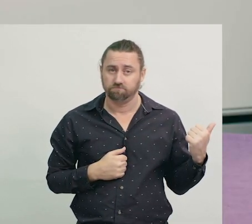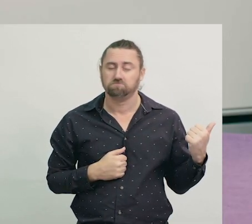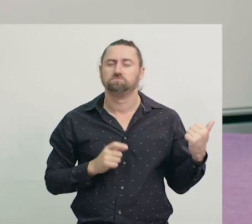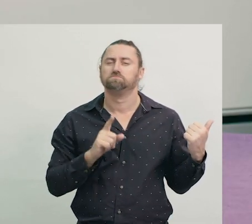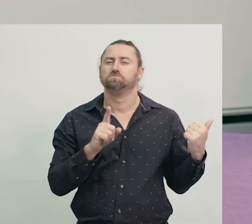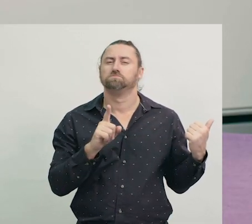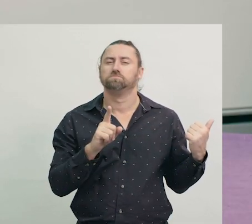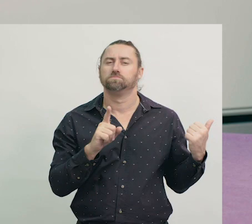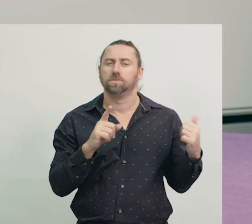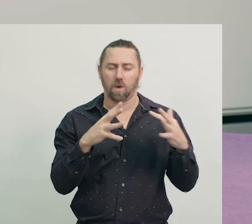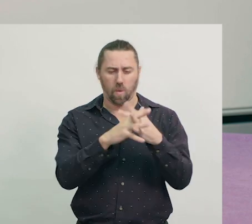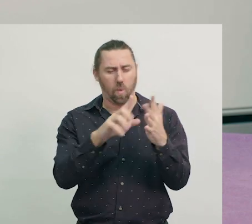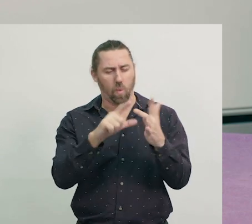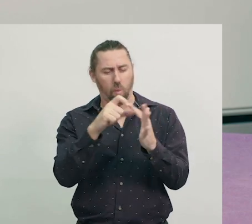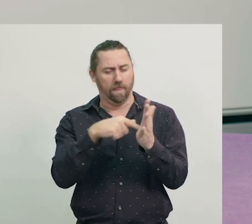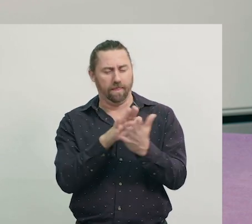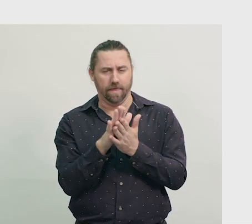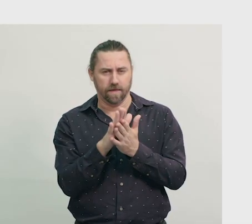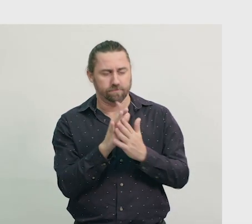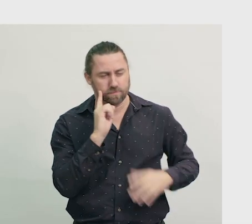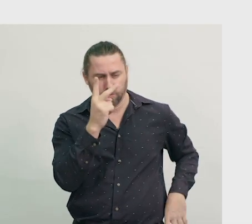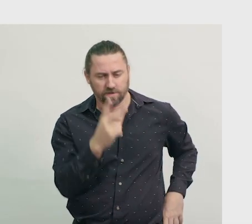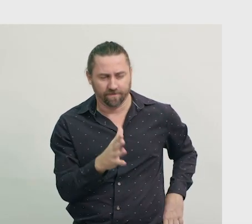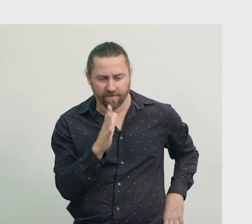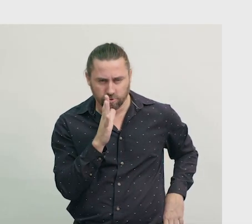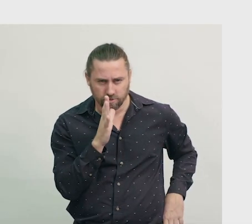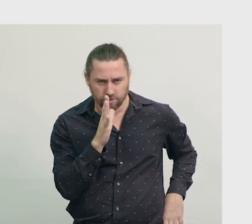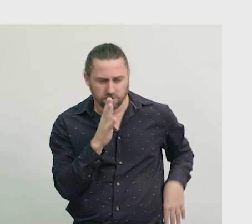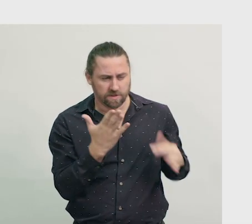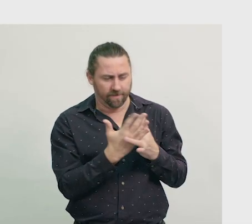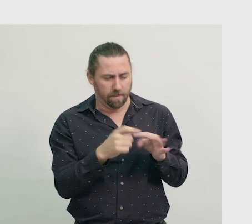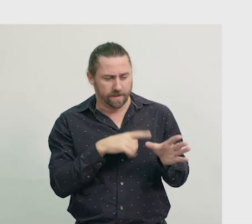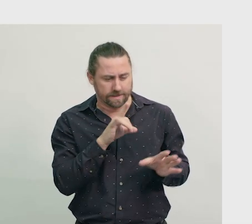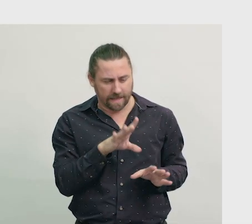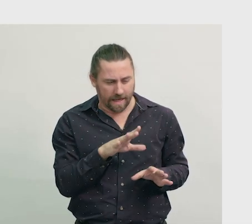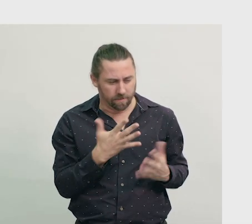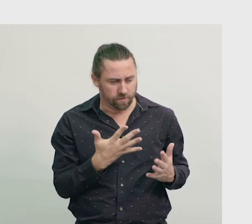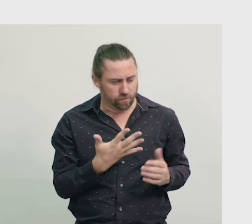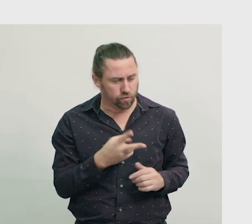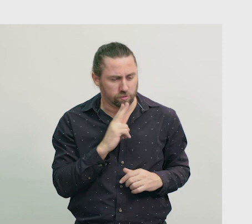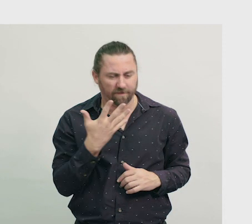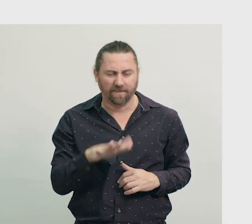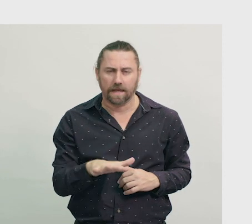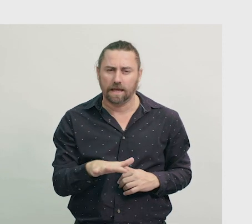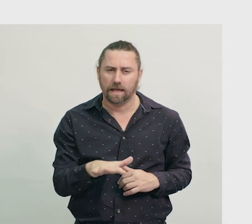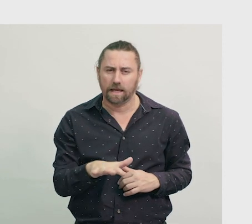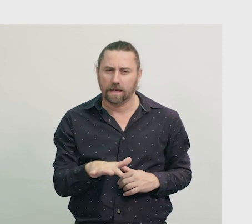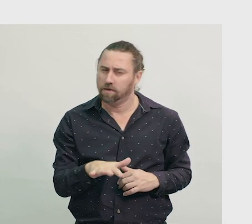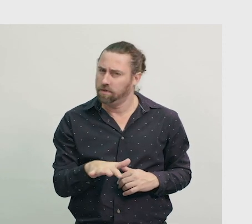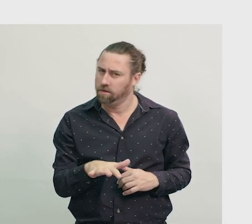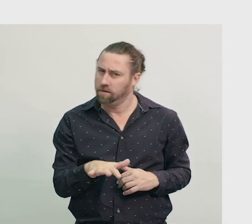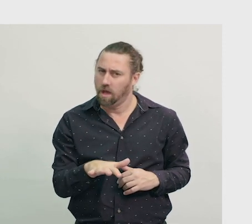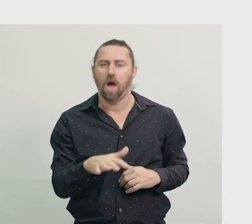Now, let's calculate the exact width. 2,500 ÷ 10 is 250mm.